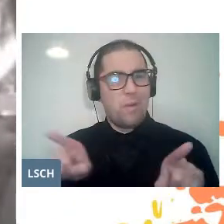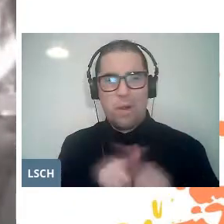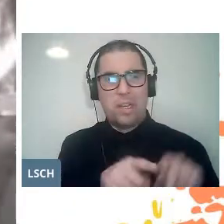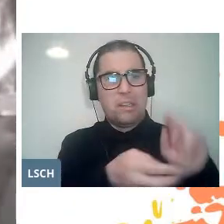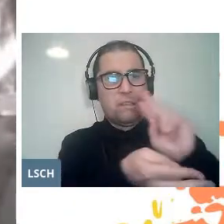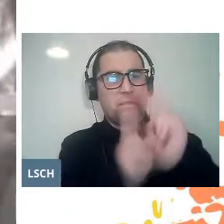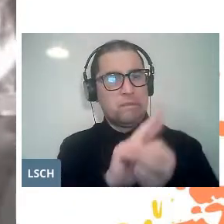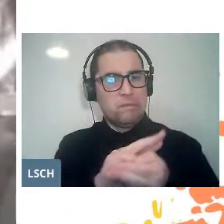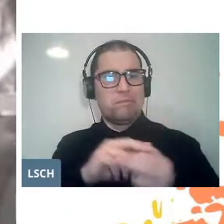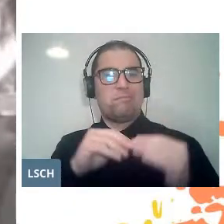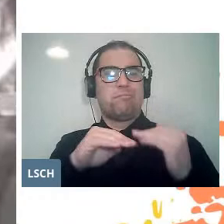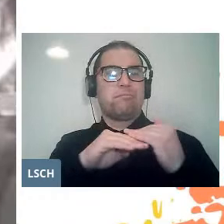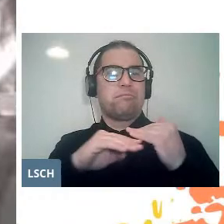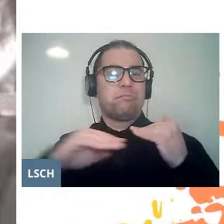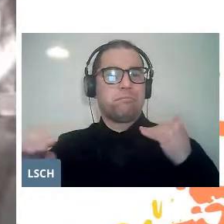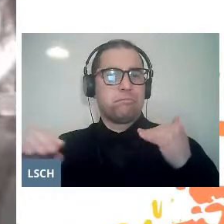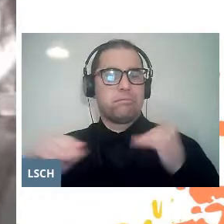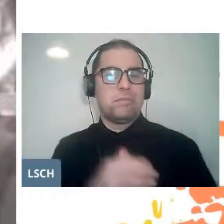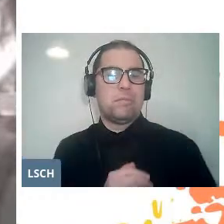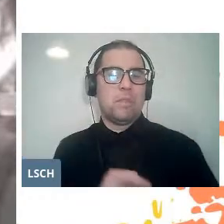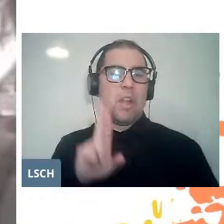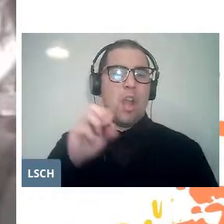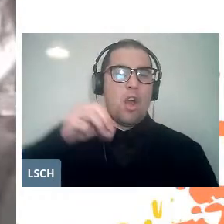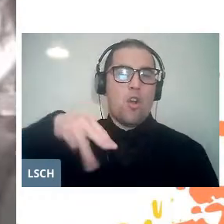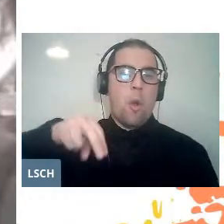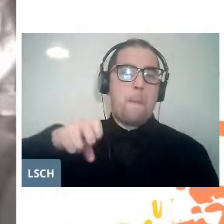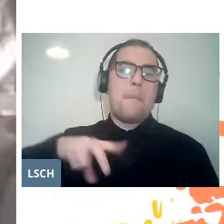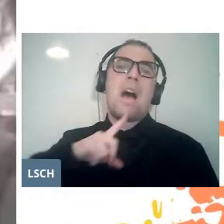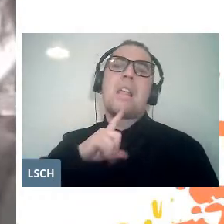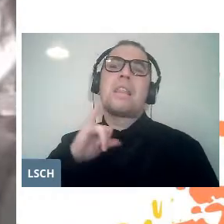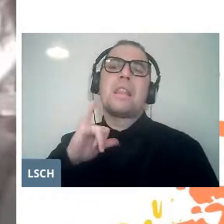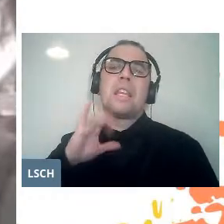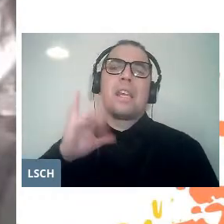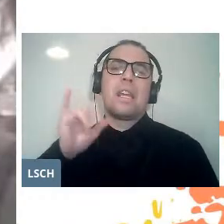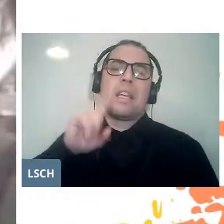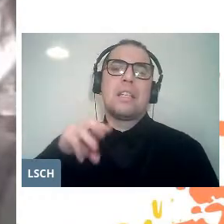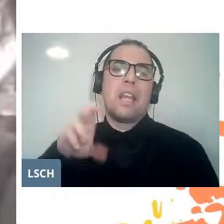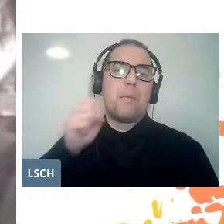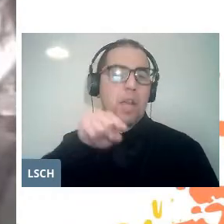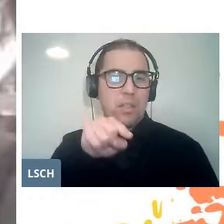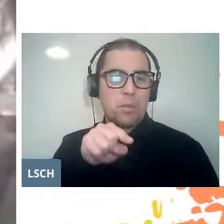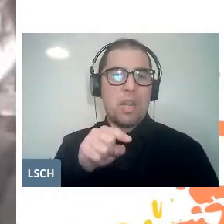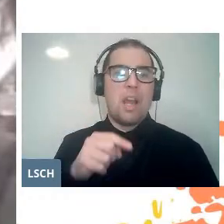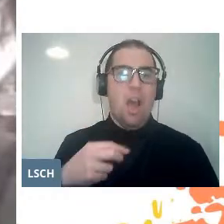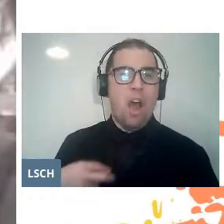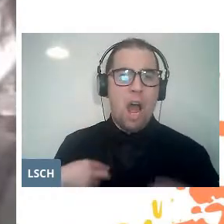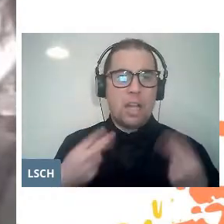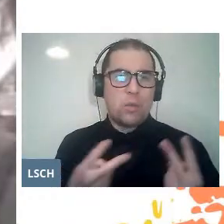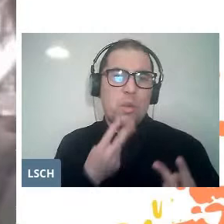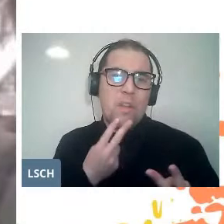Romanticism meant an attitude of life with an emotional style, with a musical style.